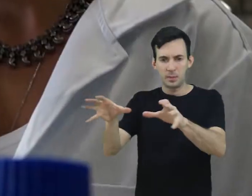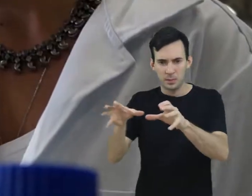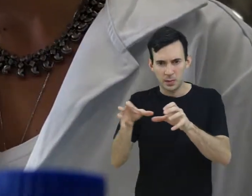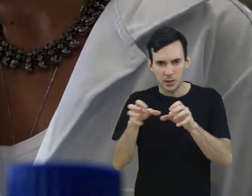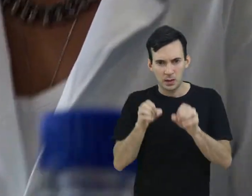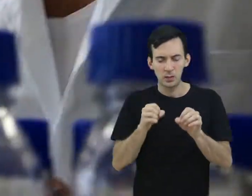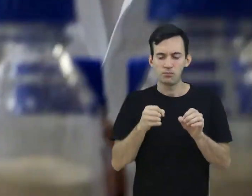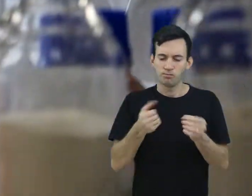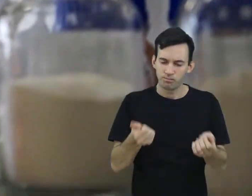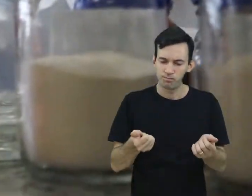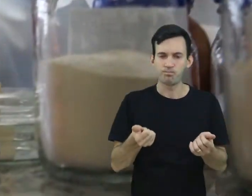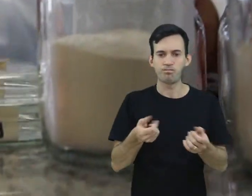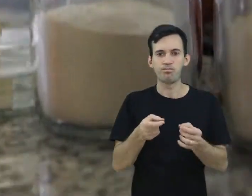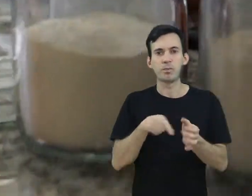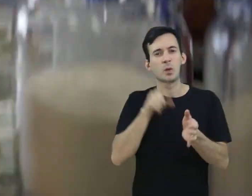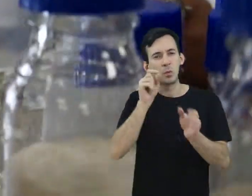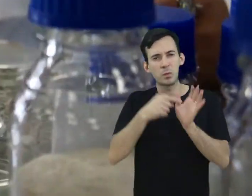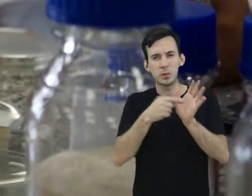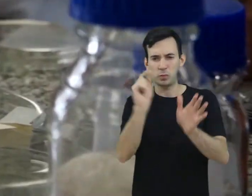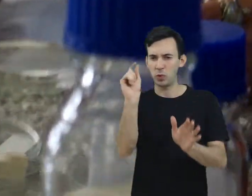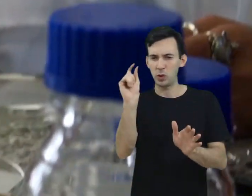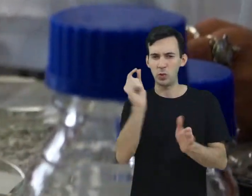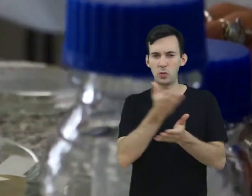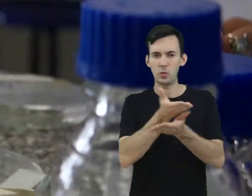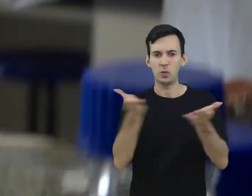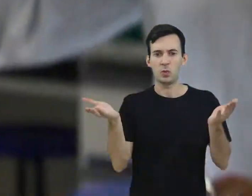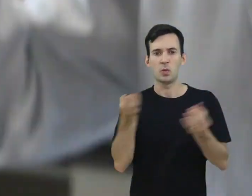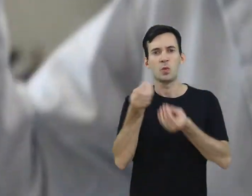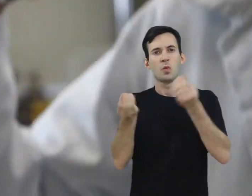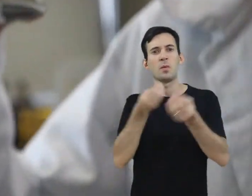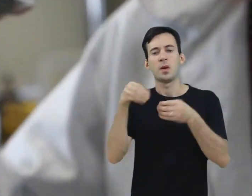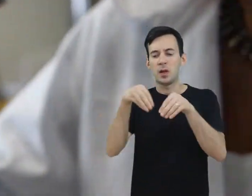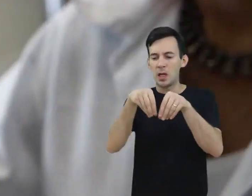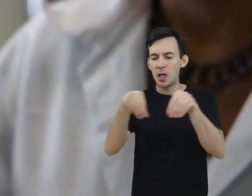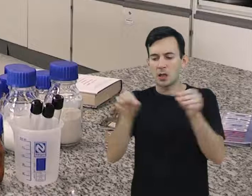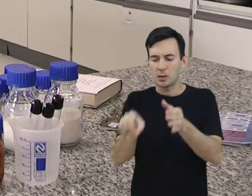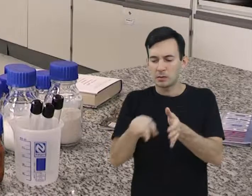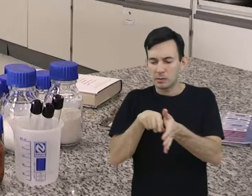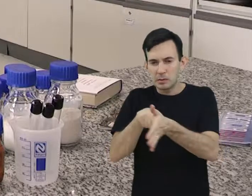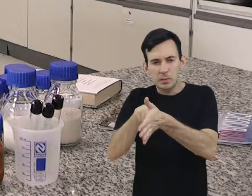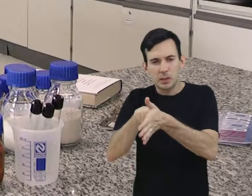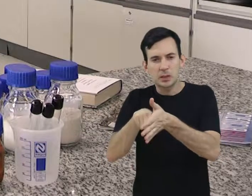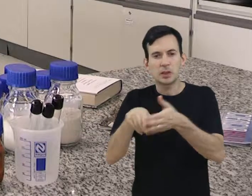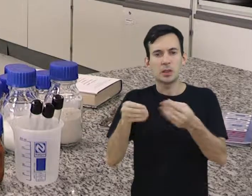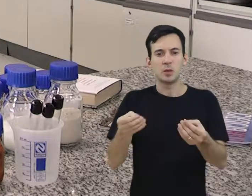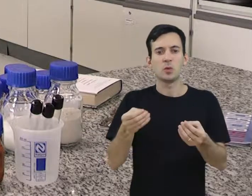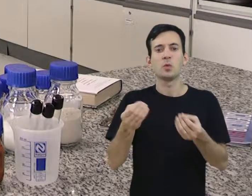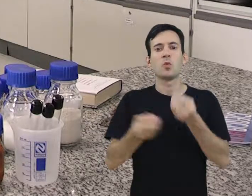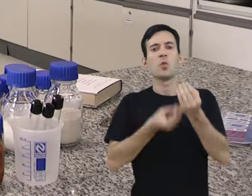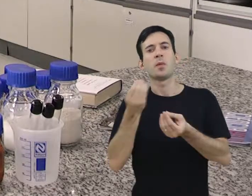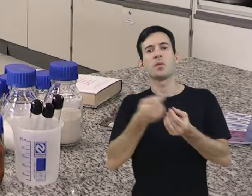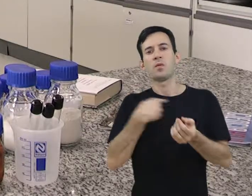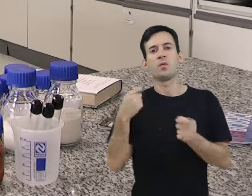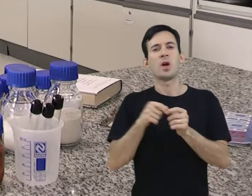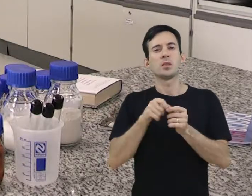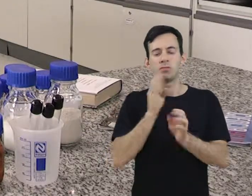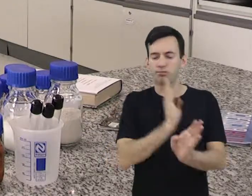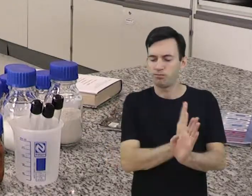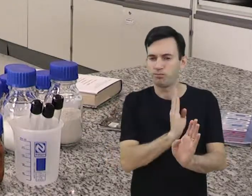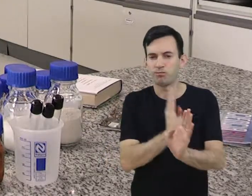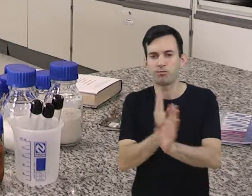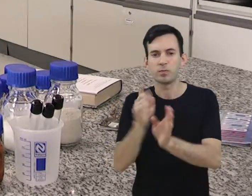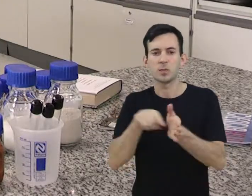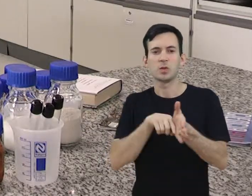I´ll show to you now, a little bit of it, with a sand sample, how do we identify micro-plastics